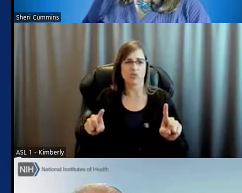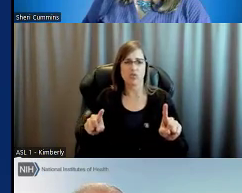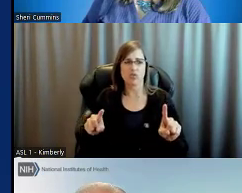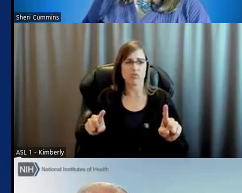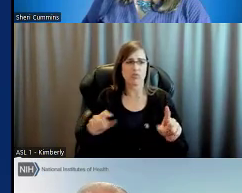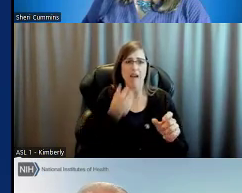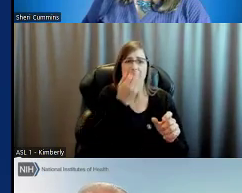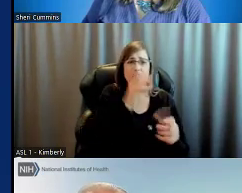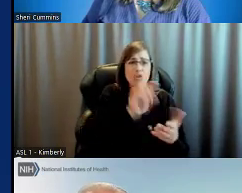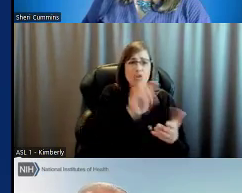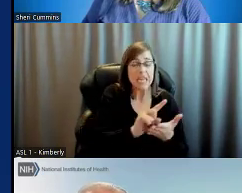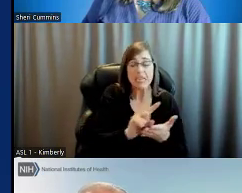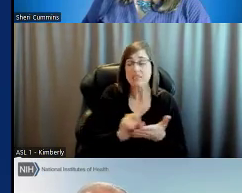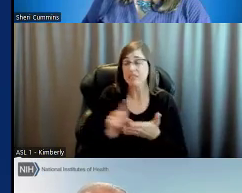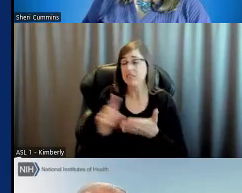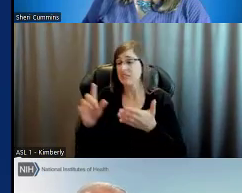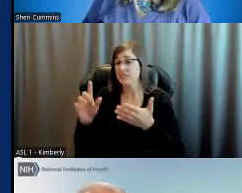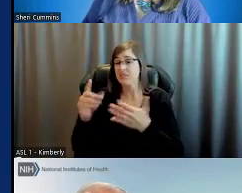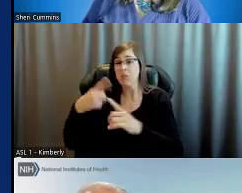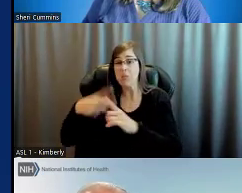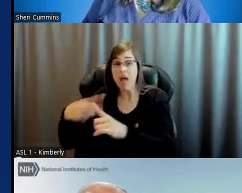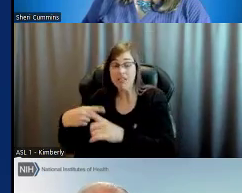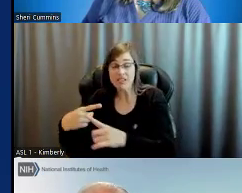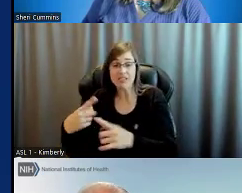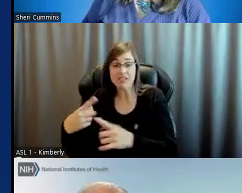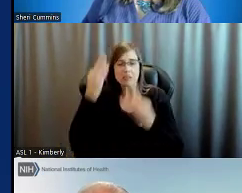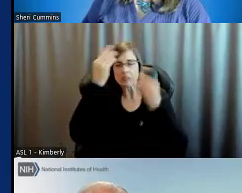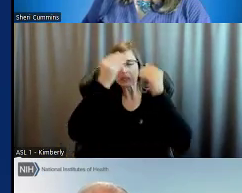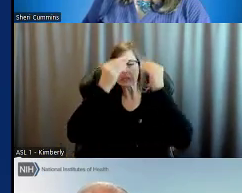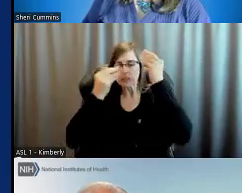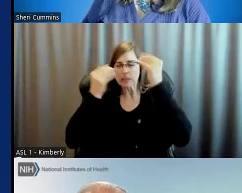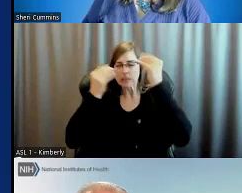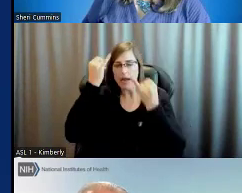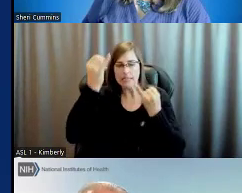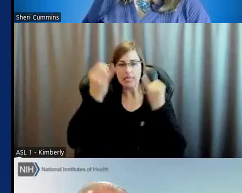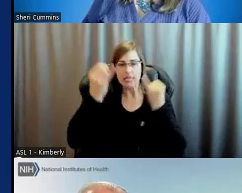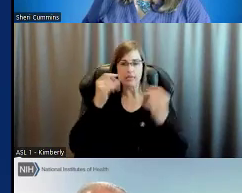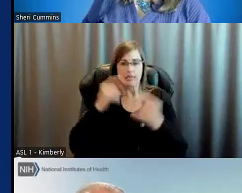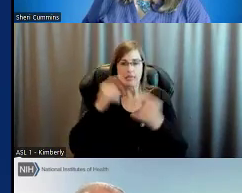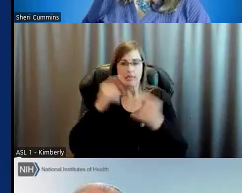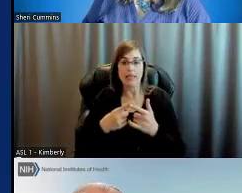You need to brainstorm your ideas, and the most important thing you need to do once you have an idea of where you're going to focus